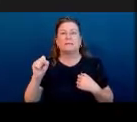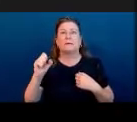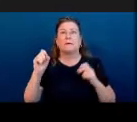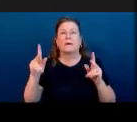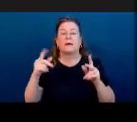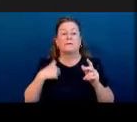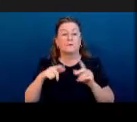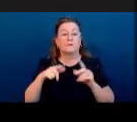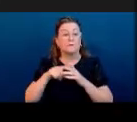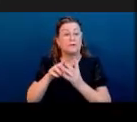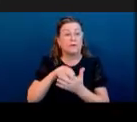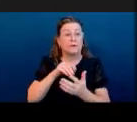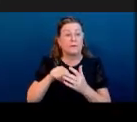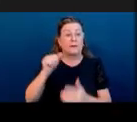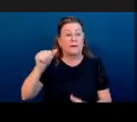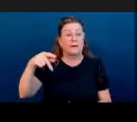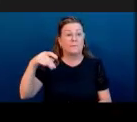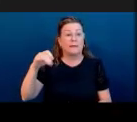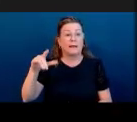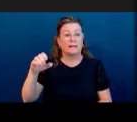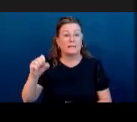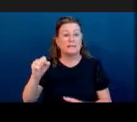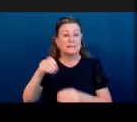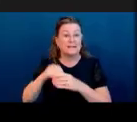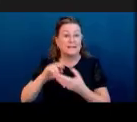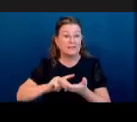learning about appliances in the kitchen. And we would watch